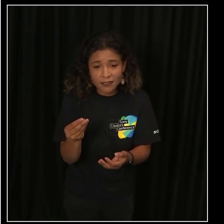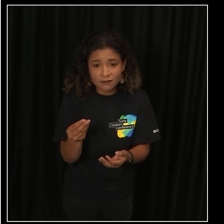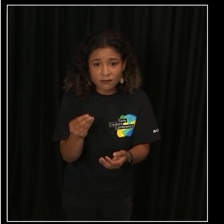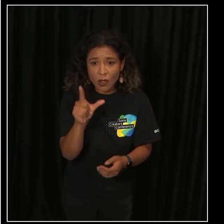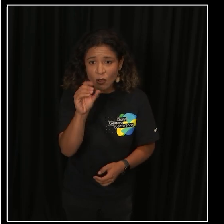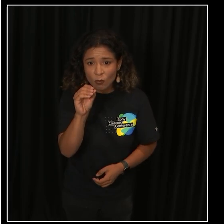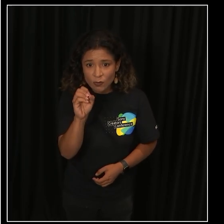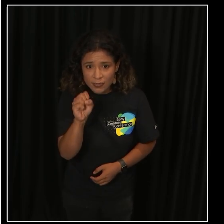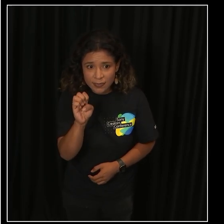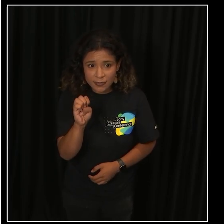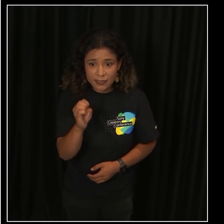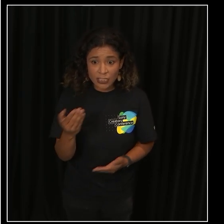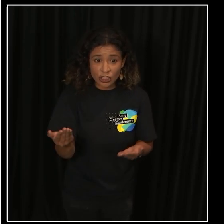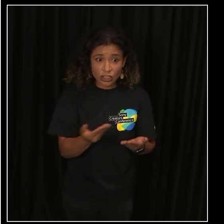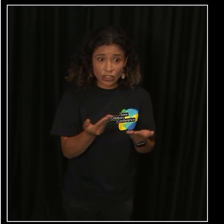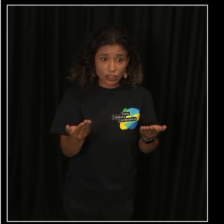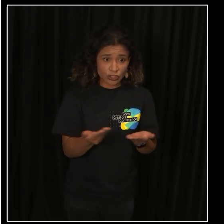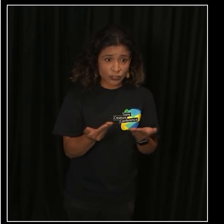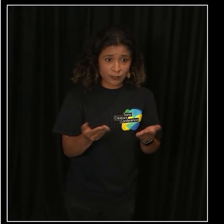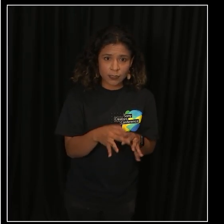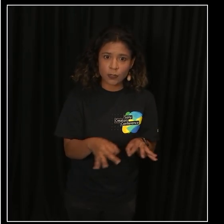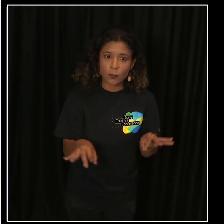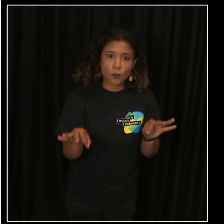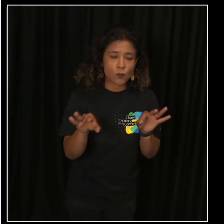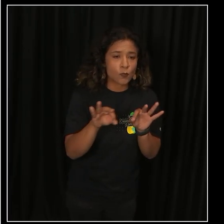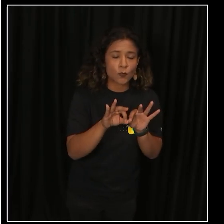Here, GGX important sampling is perform using roughness and the noise.